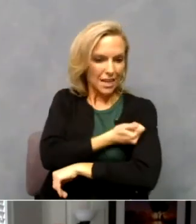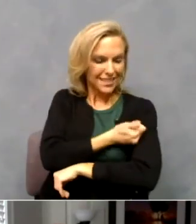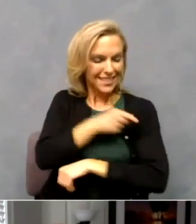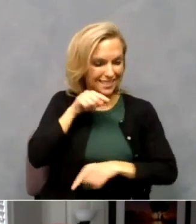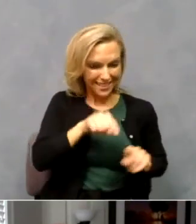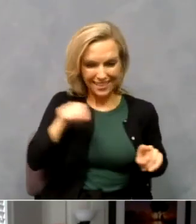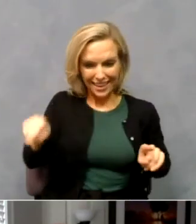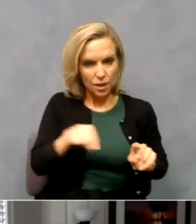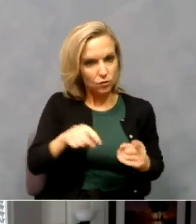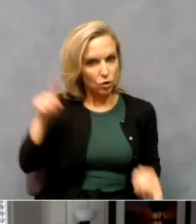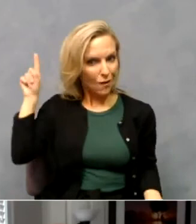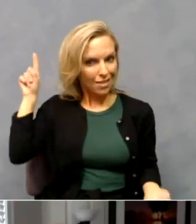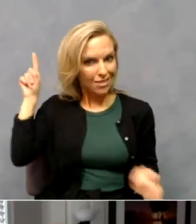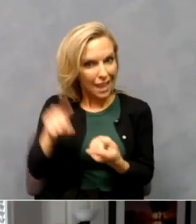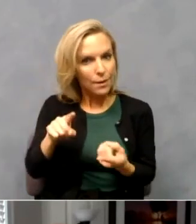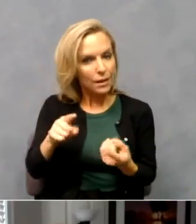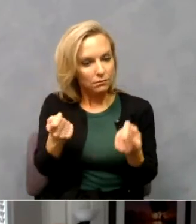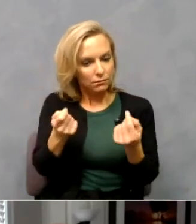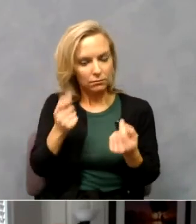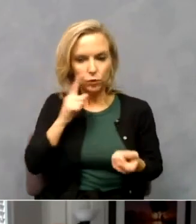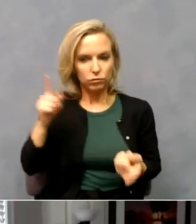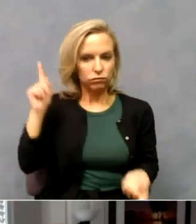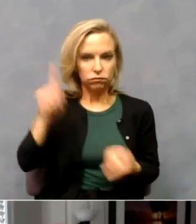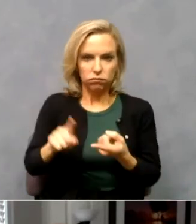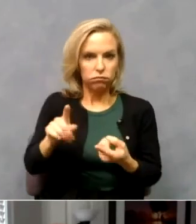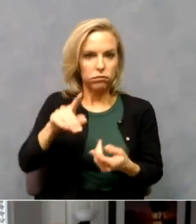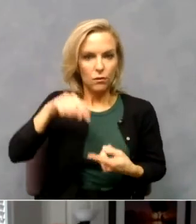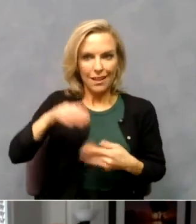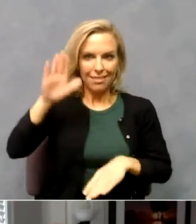global pandemic in less than 12 months. Alright, it's a modern medical miracle.